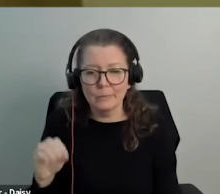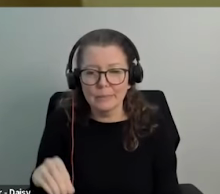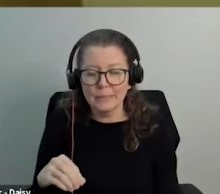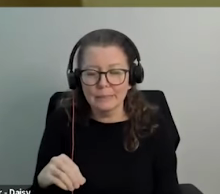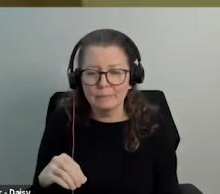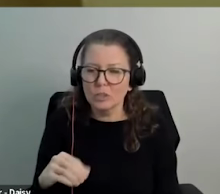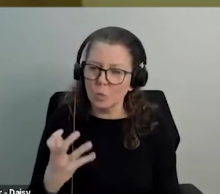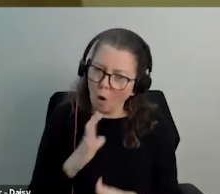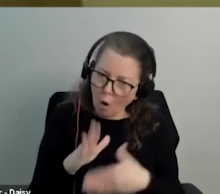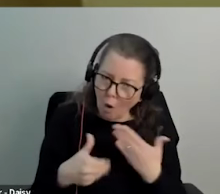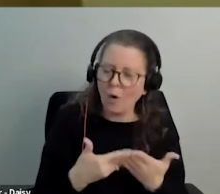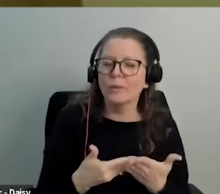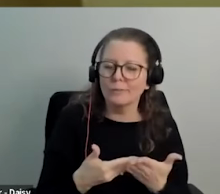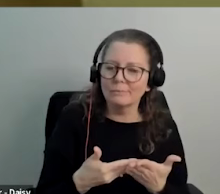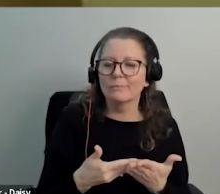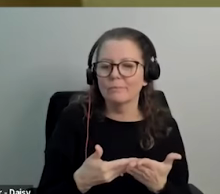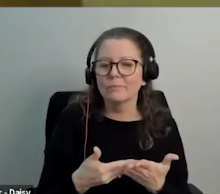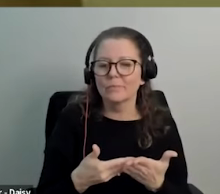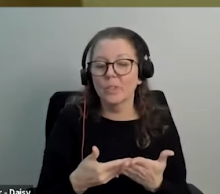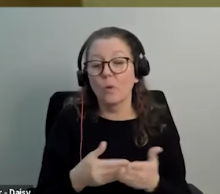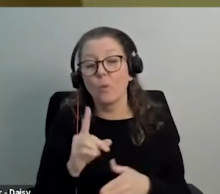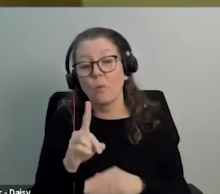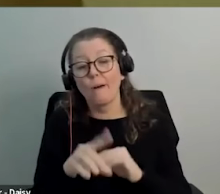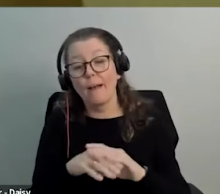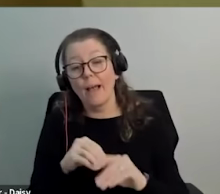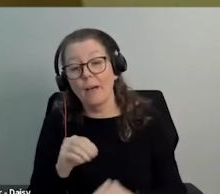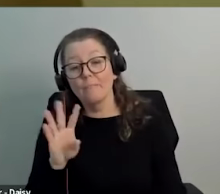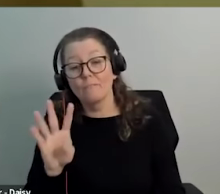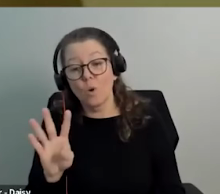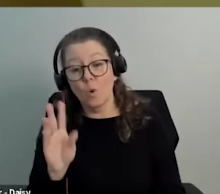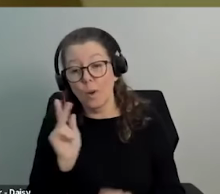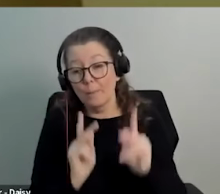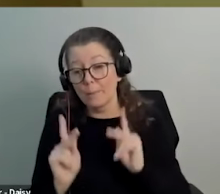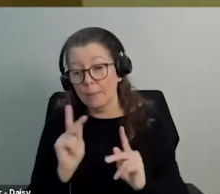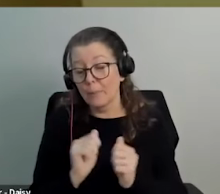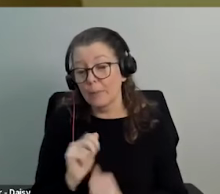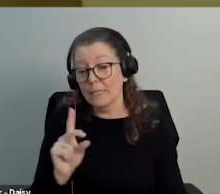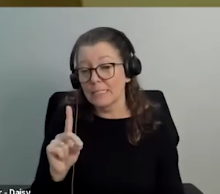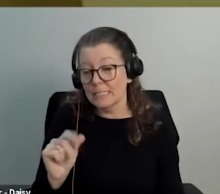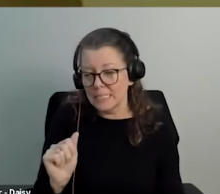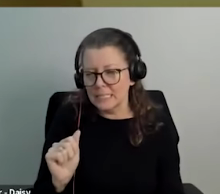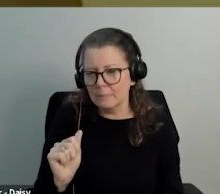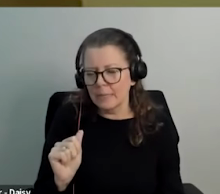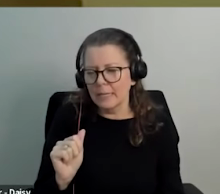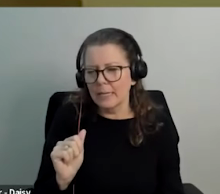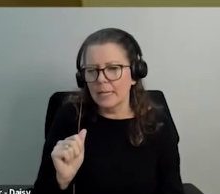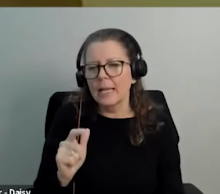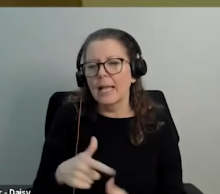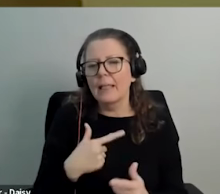And I think the other thing is when we talk about one of four people, it's always interesting because then you start looking around the room.